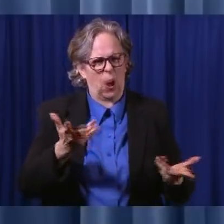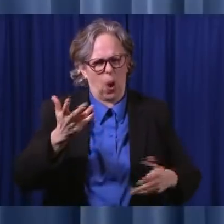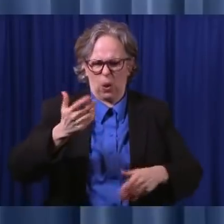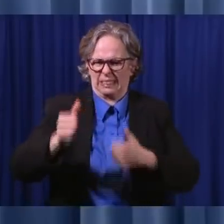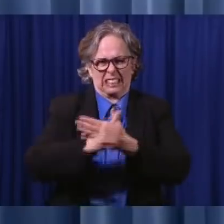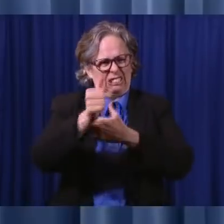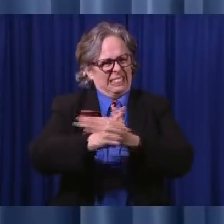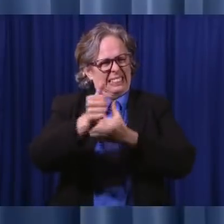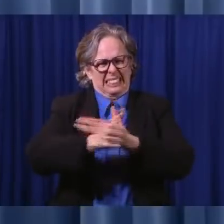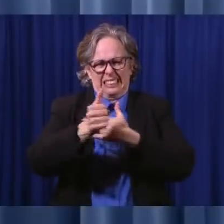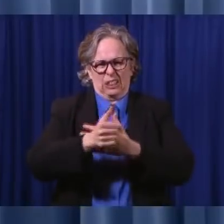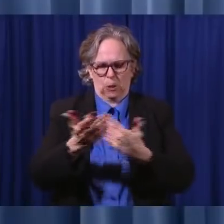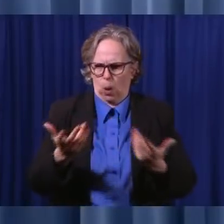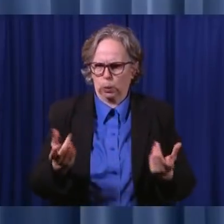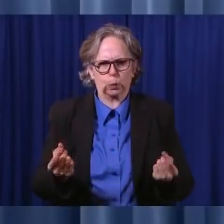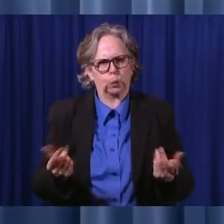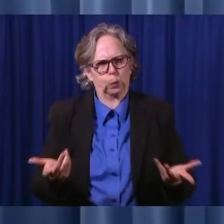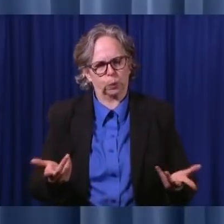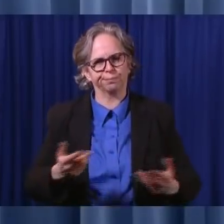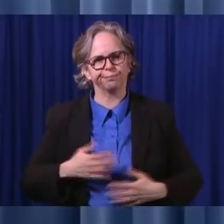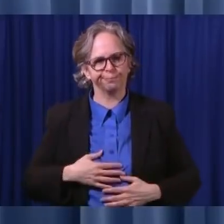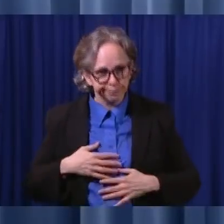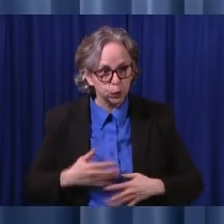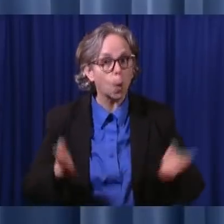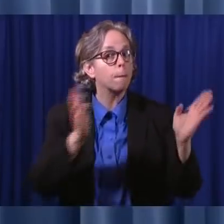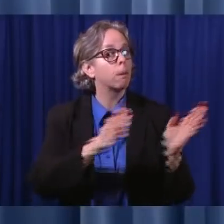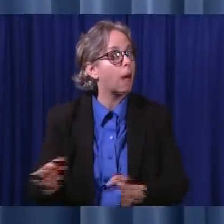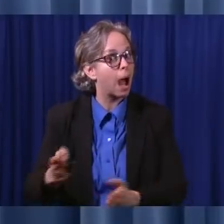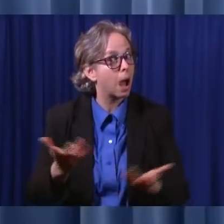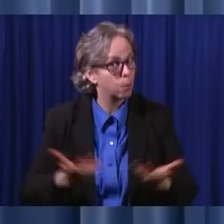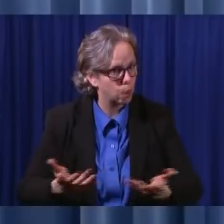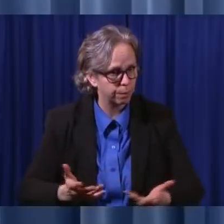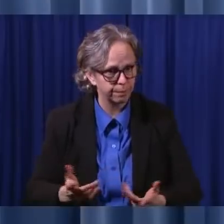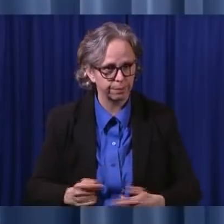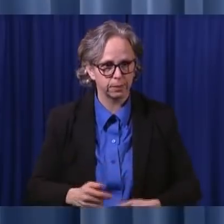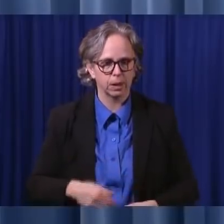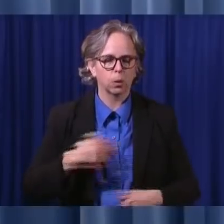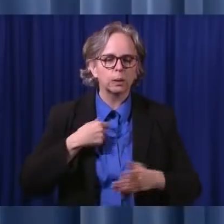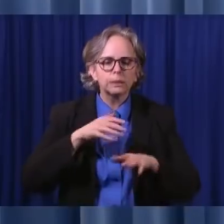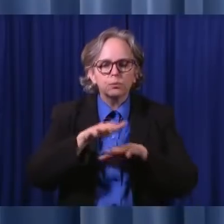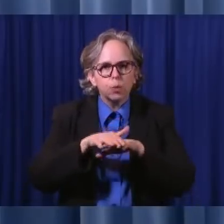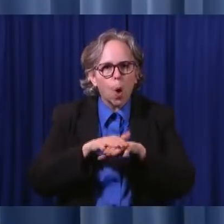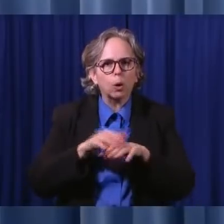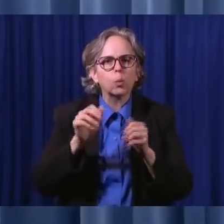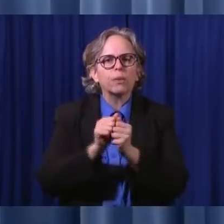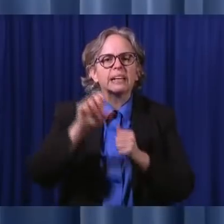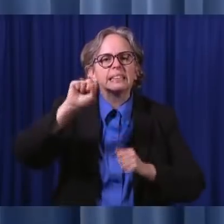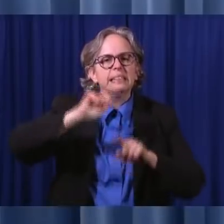CAN TO KEEP COVID OUT OF NURSING HOMES. WE KNOW THAT PEOPLE ARE SUFFERING BY NOT HAVING THE VISITS. WE'RE GOING TRY TO DO THIS IN